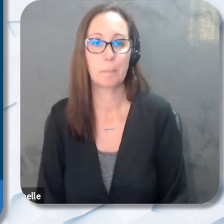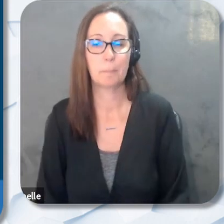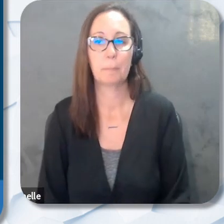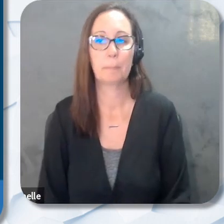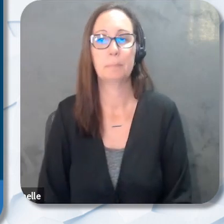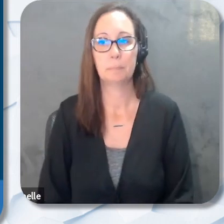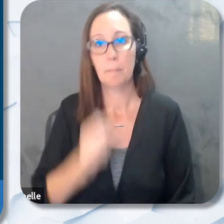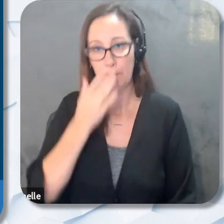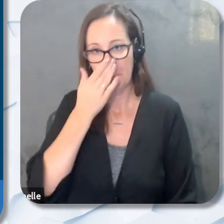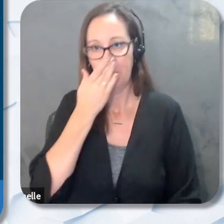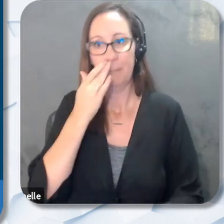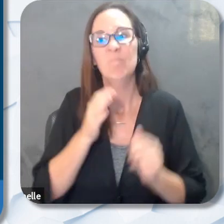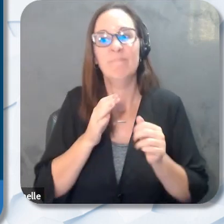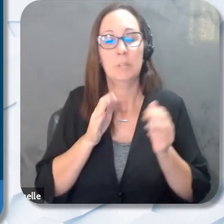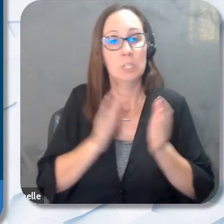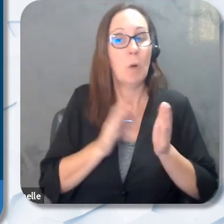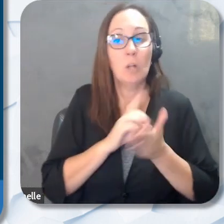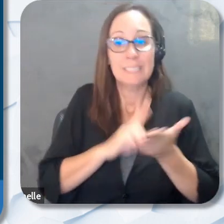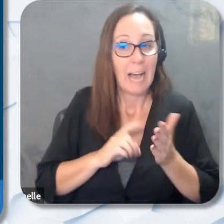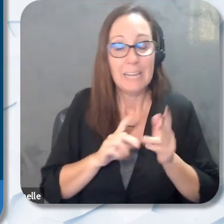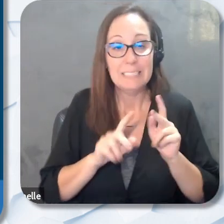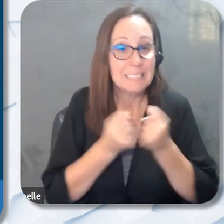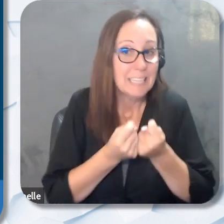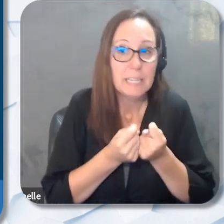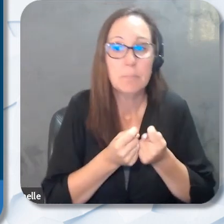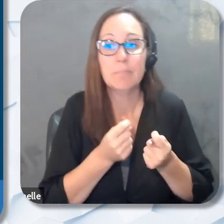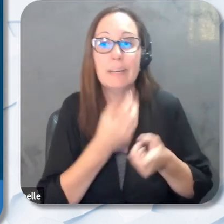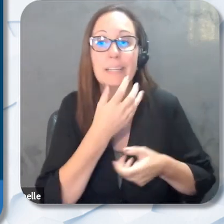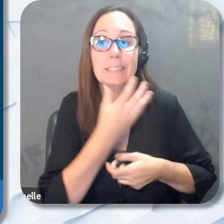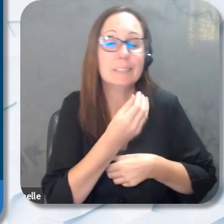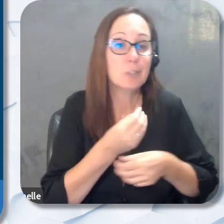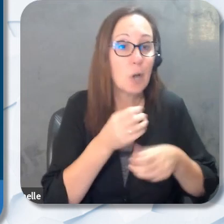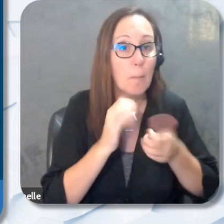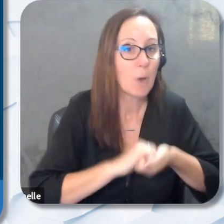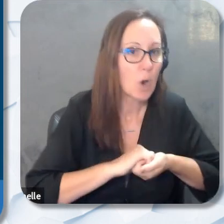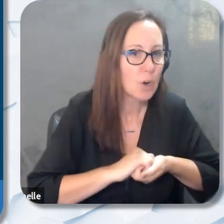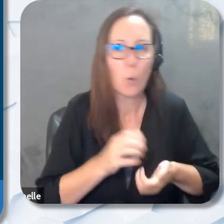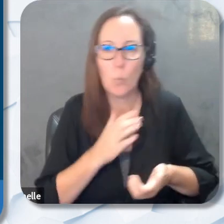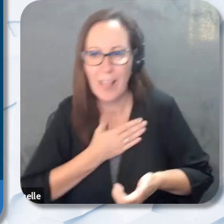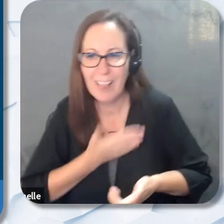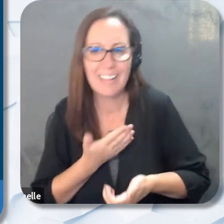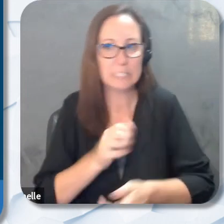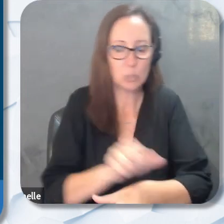Small design teams of external partners willing and able to roll up their sleeves and spearhead